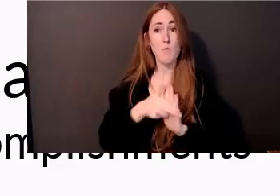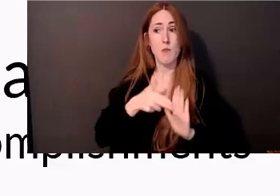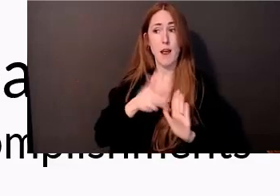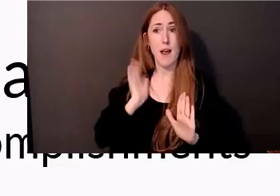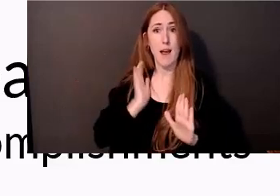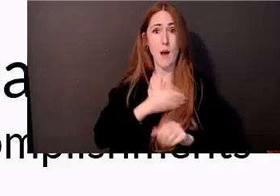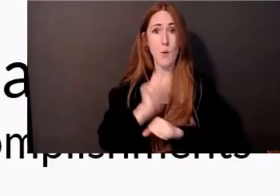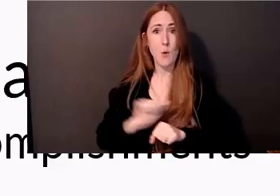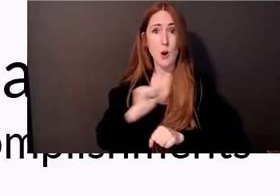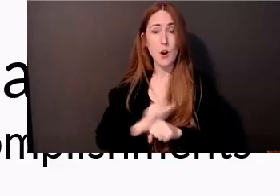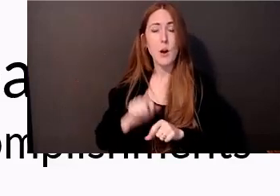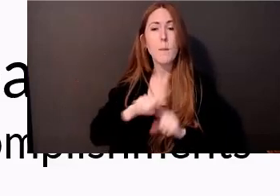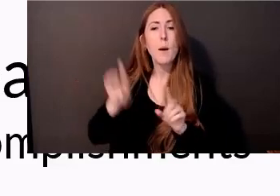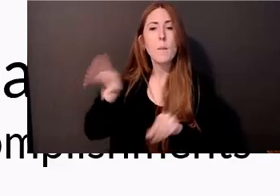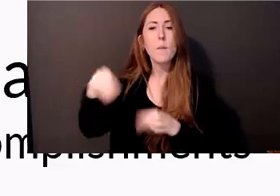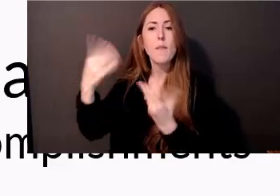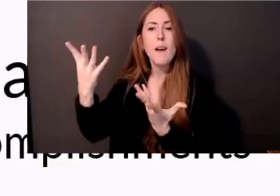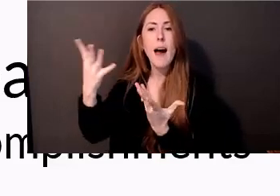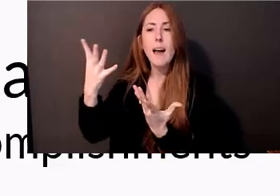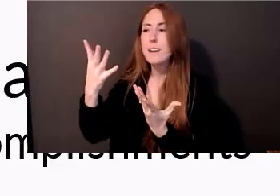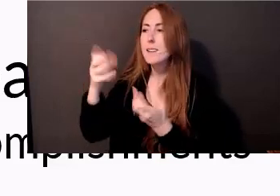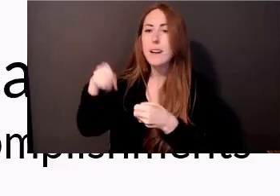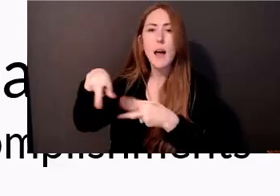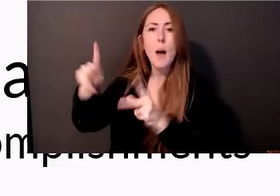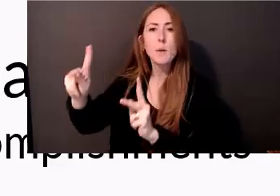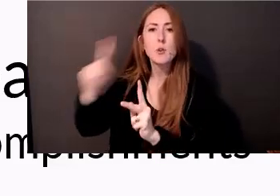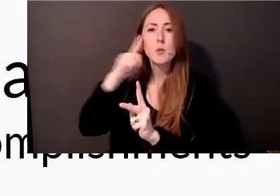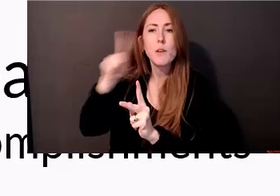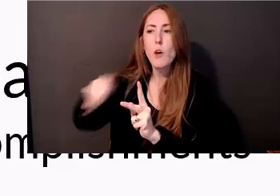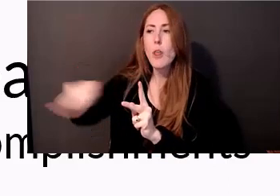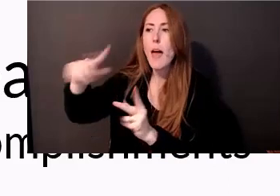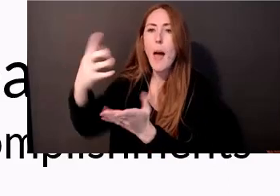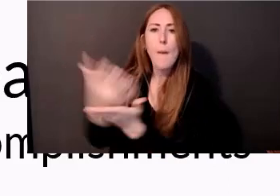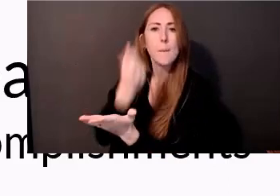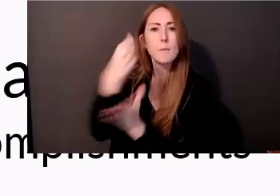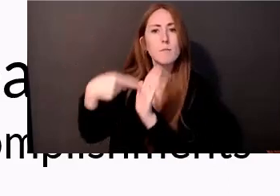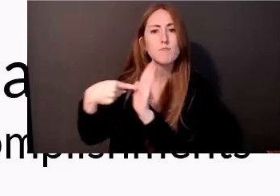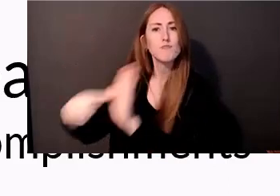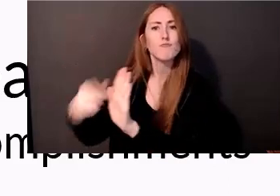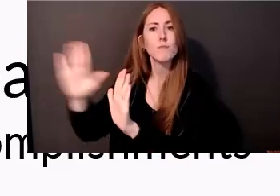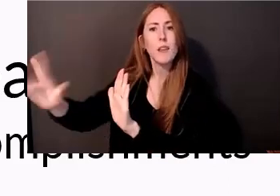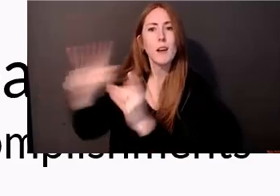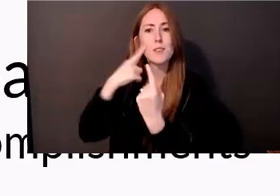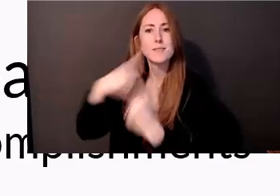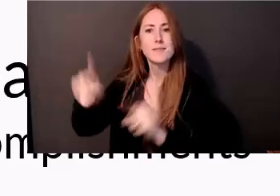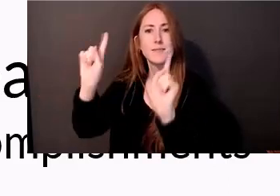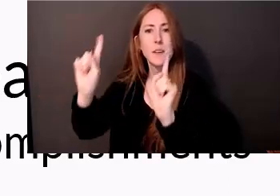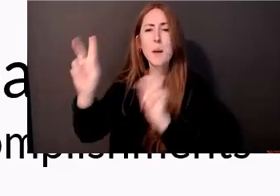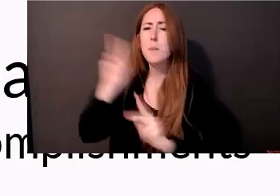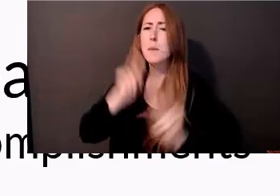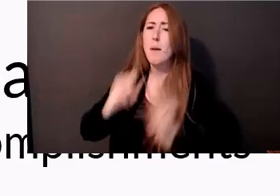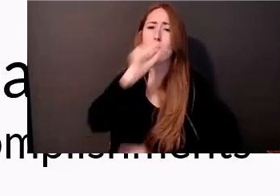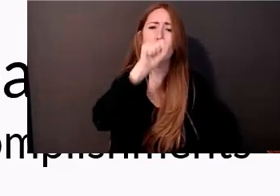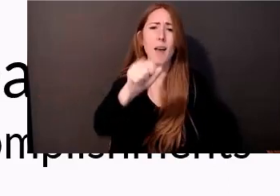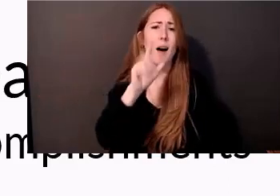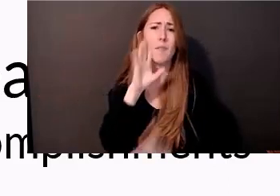to show their successes. People love to talk about themselves and what they've done that's successful.